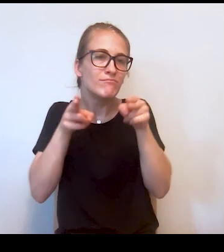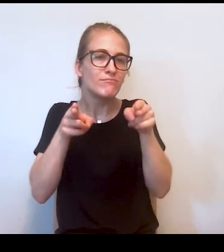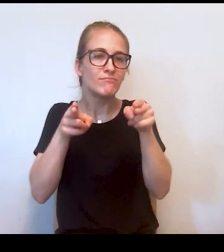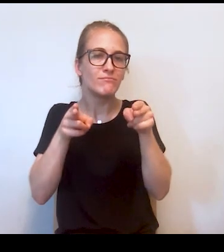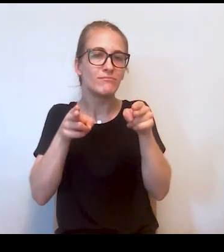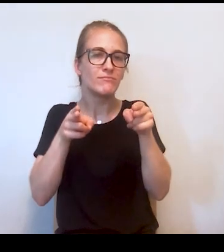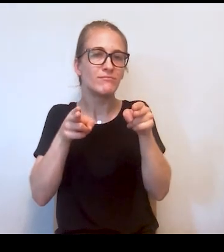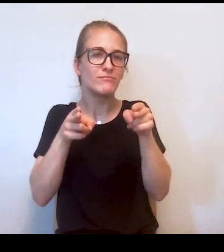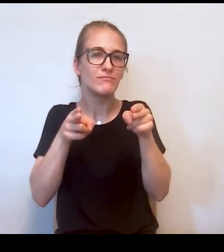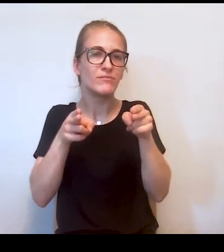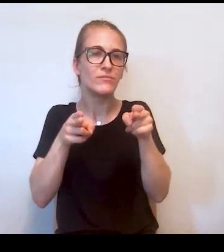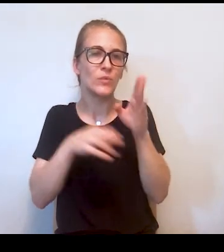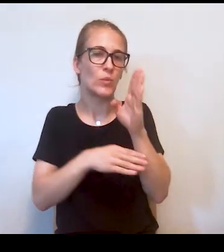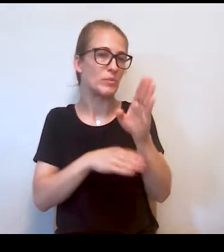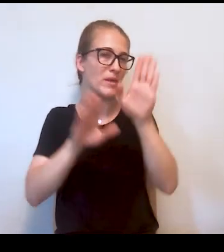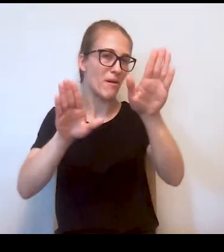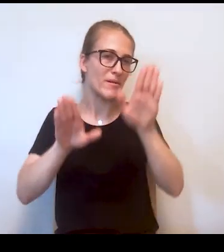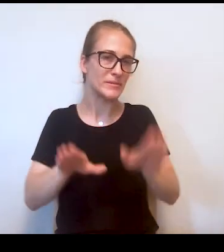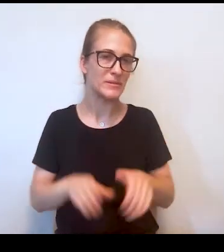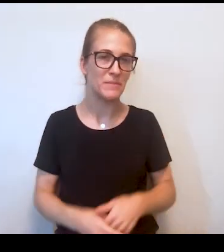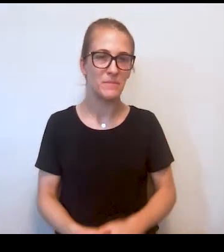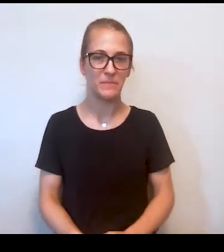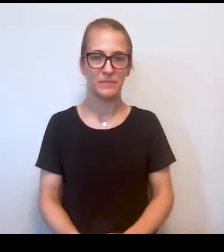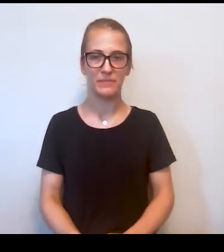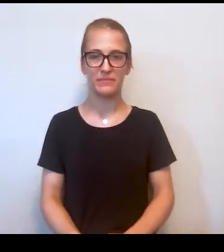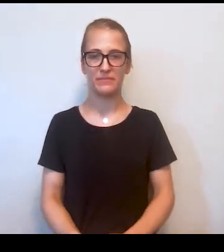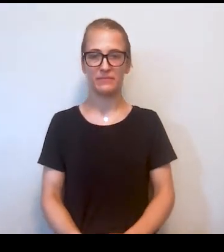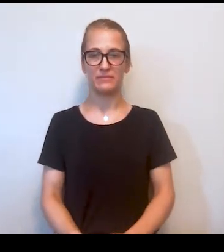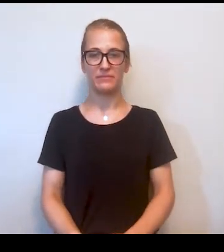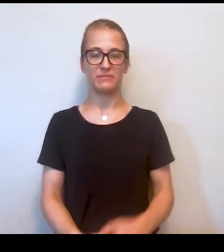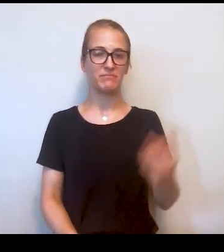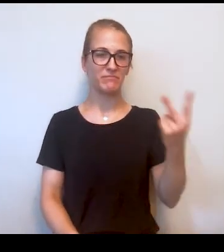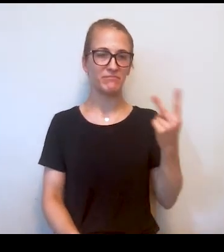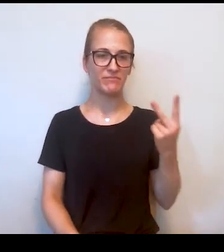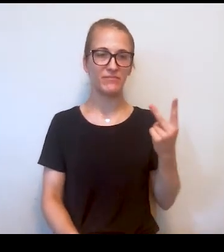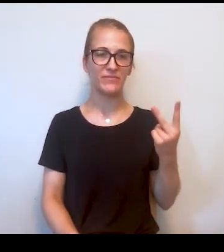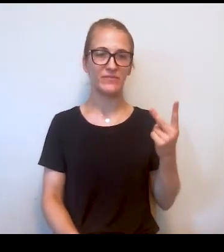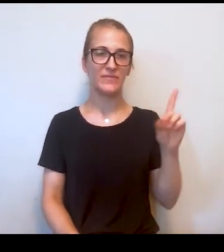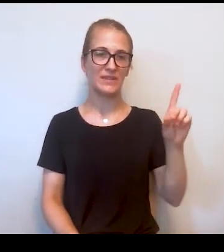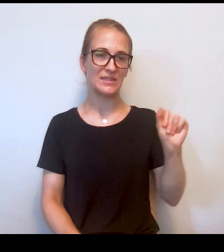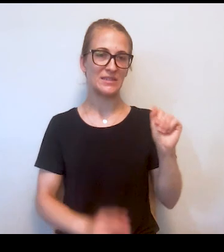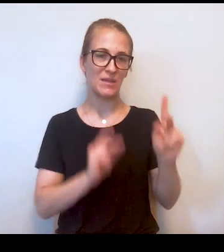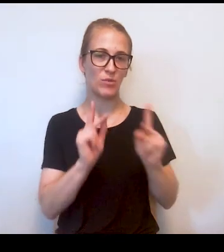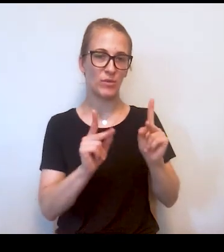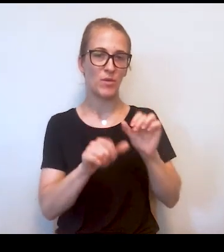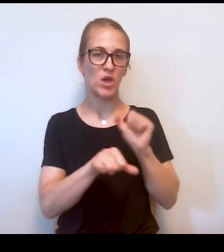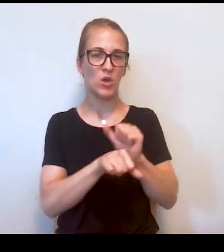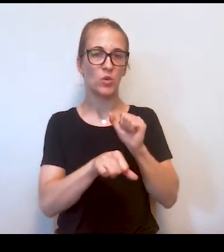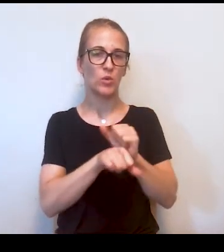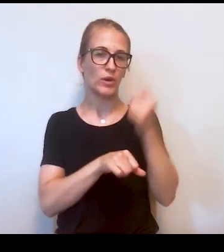working for a really enormous community. We could do so many amazing things for that community.